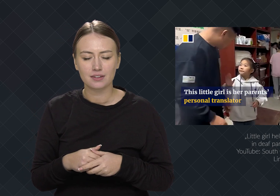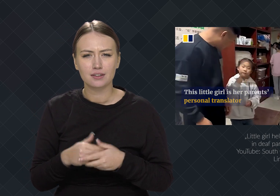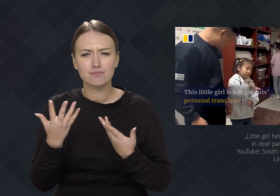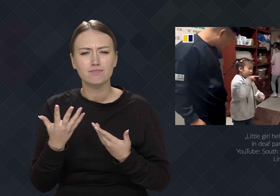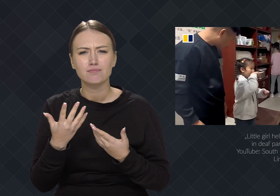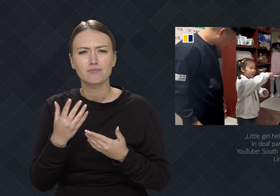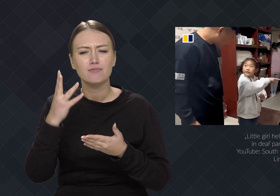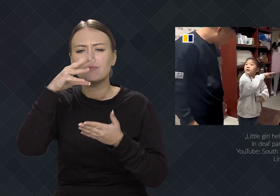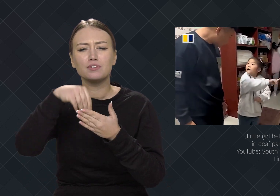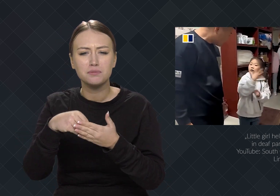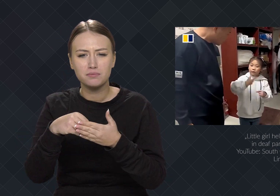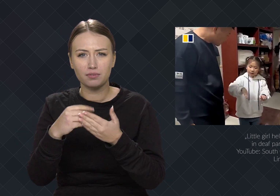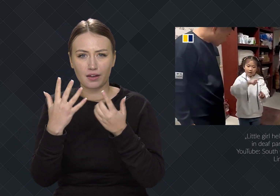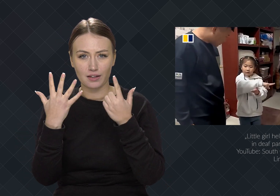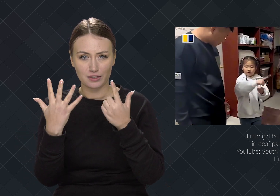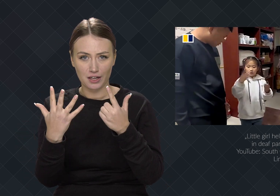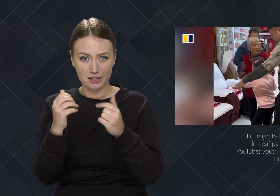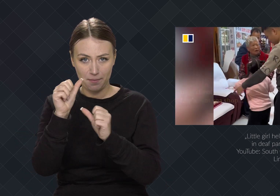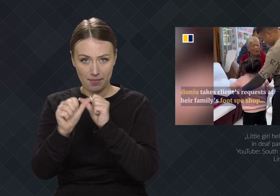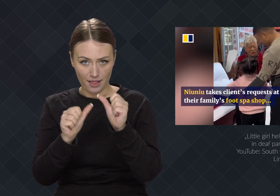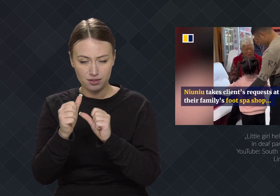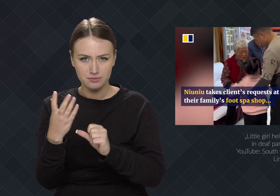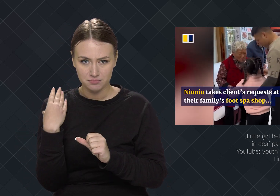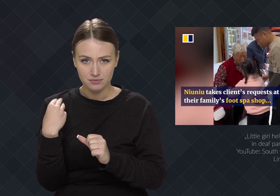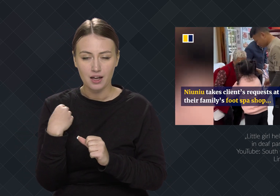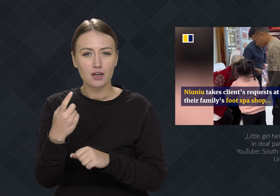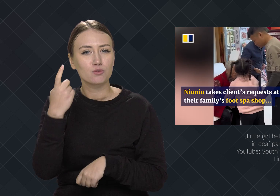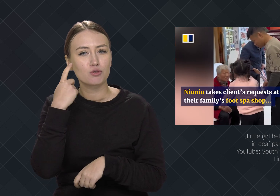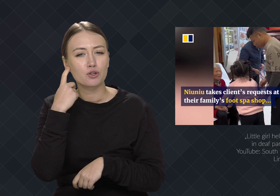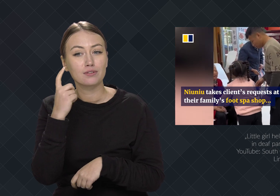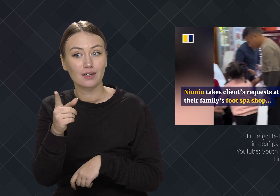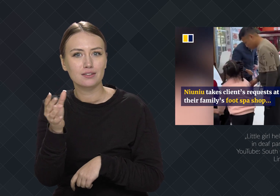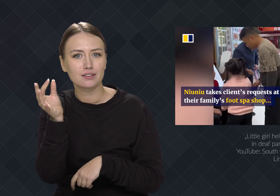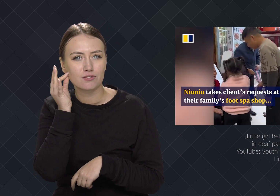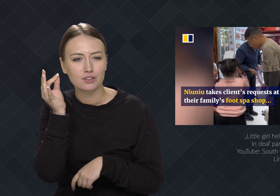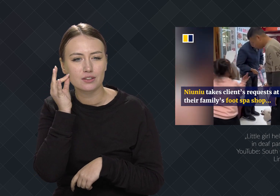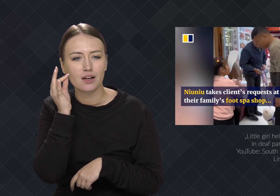A seven-year-old hearing girl